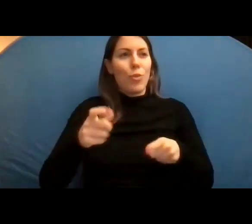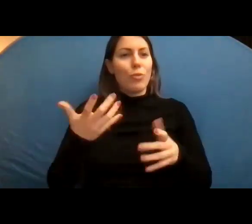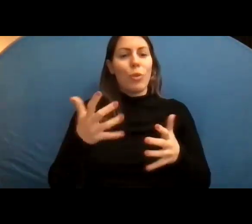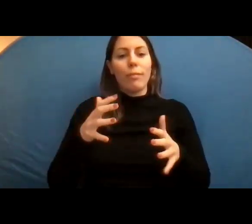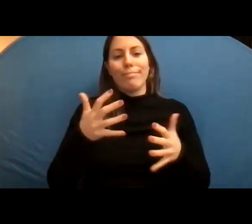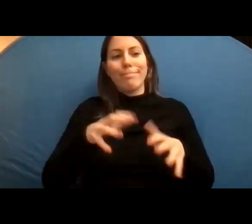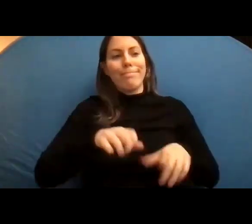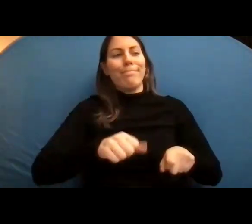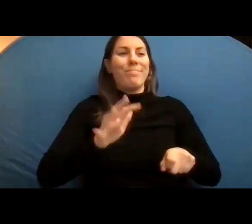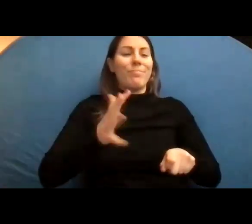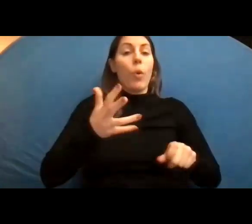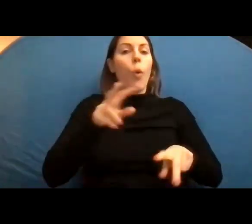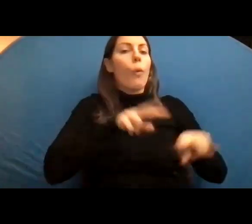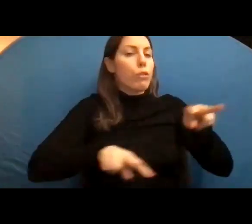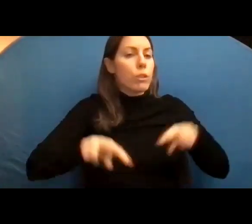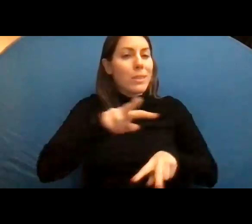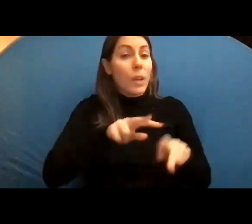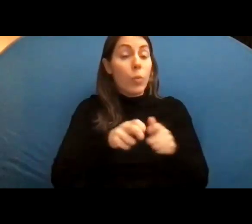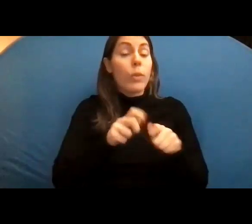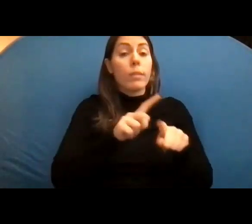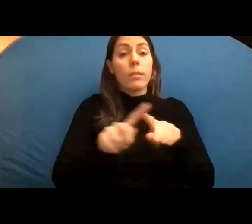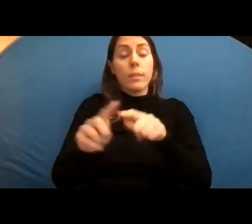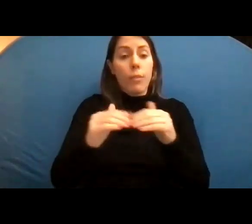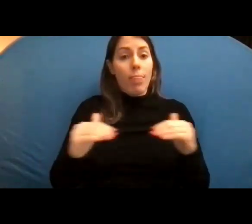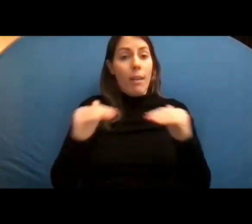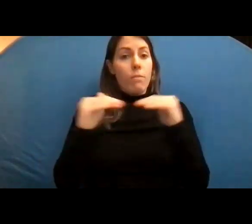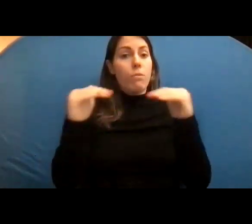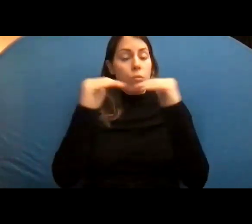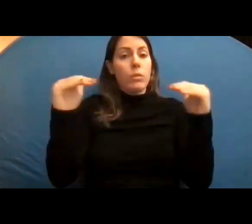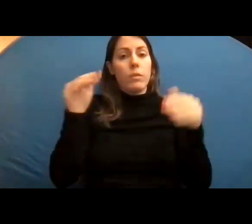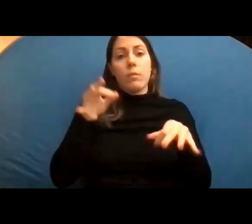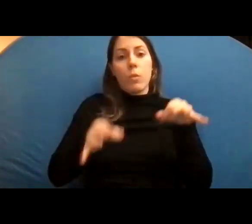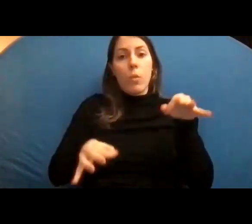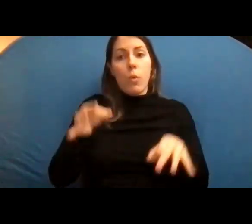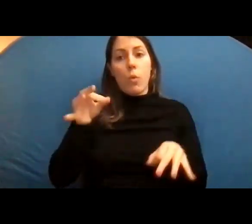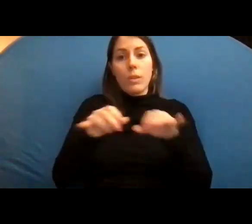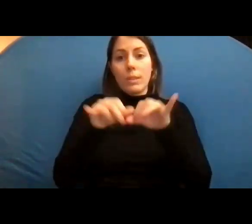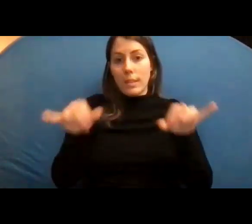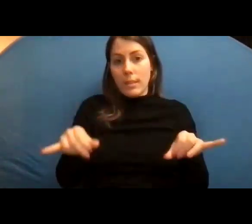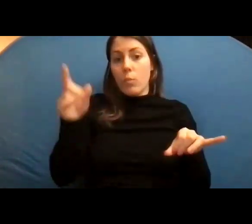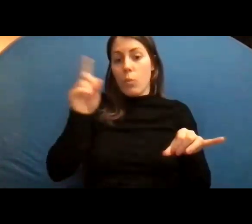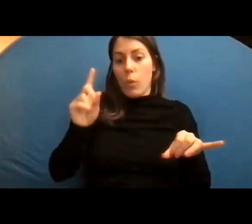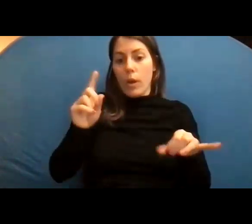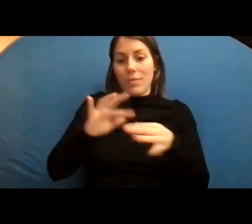control exactly, but they kind of have an oversight over the various levels of the court